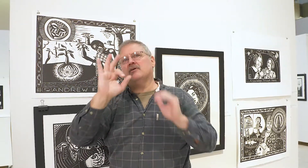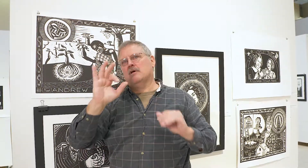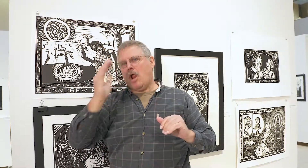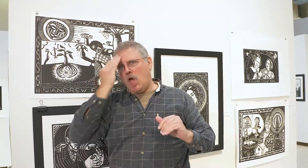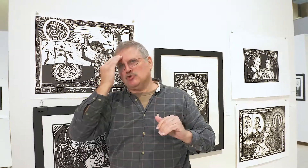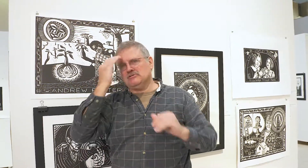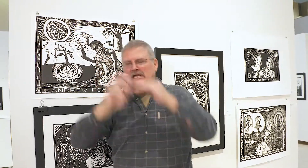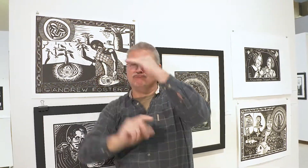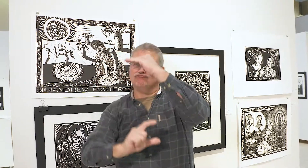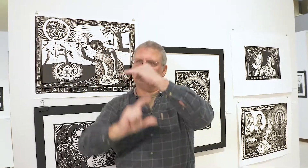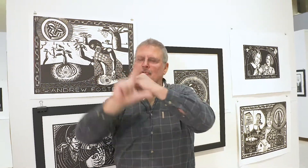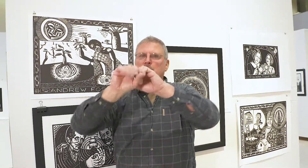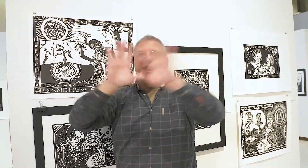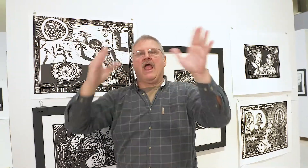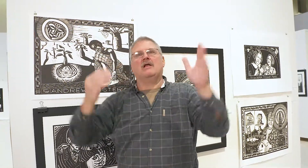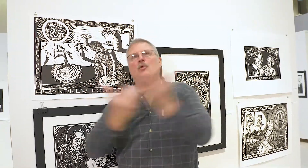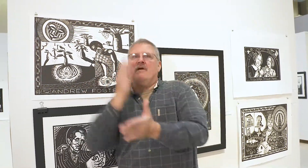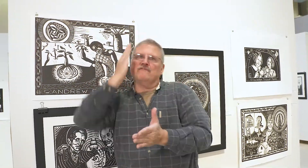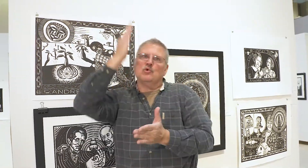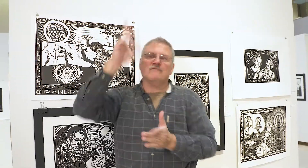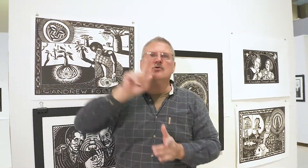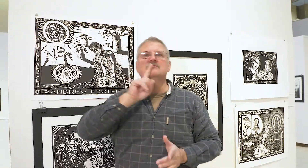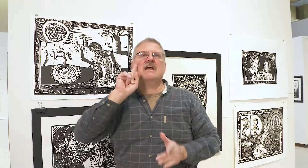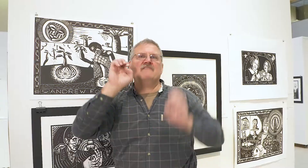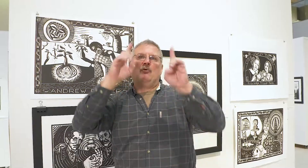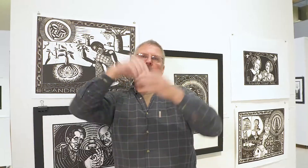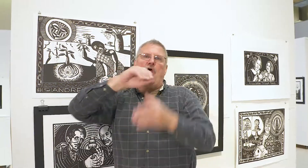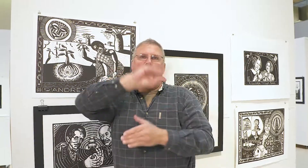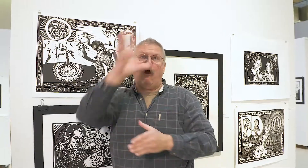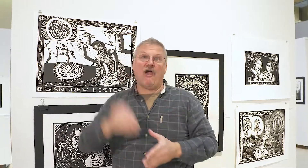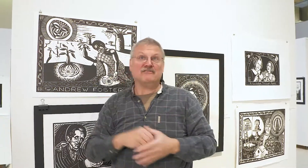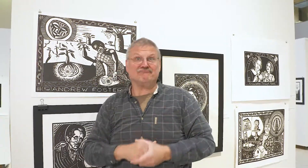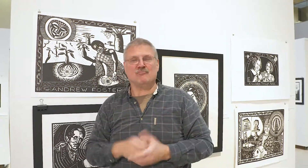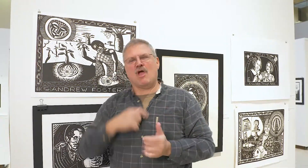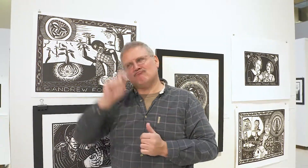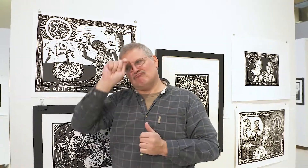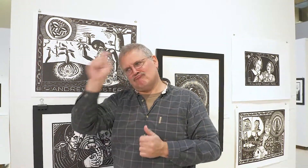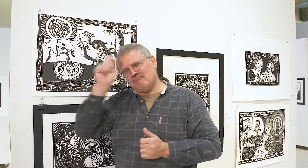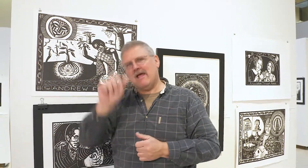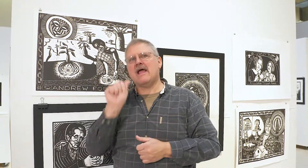thus the mask of knowledge. It symbolizes the bright future of deaf education in Africa.